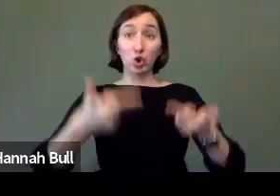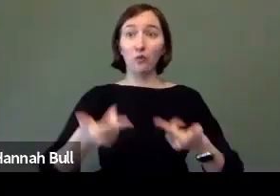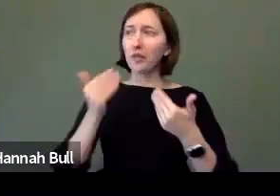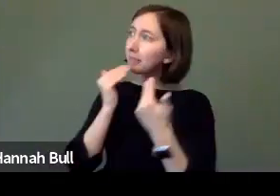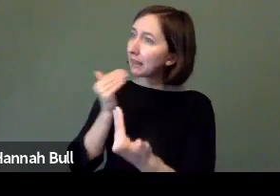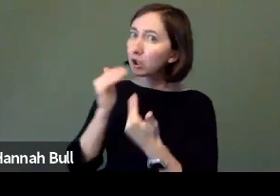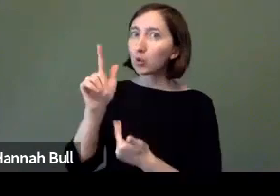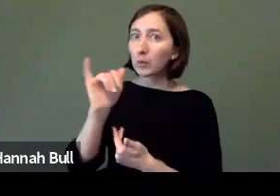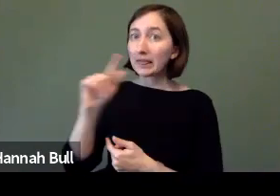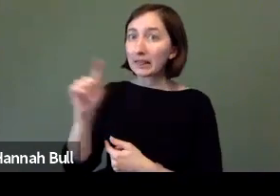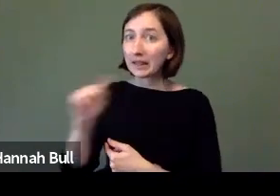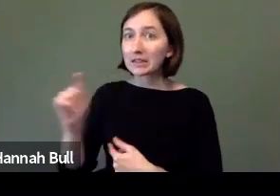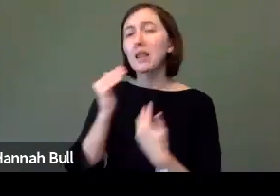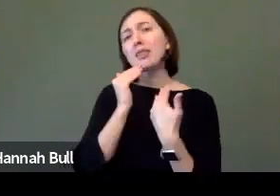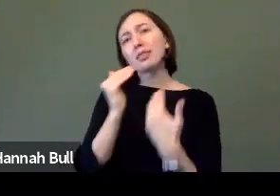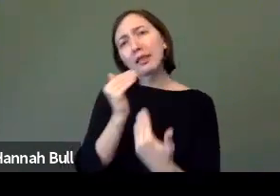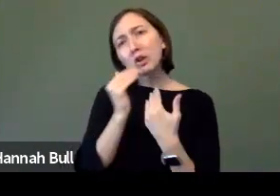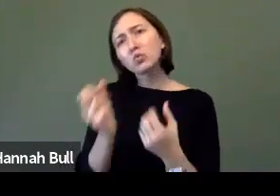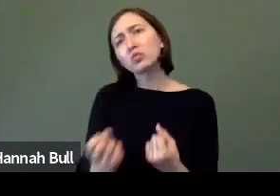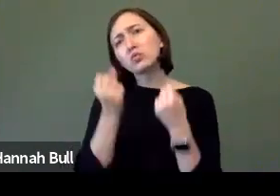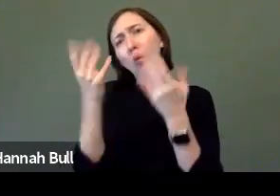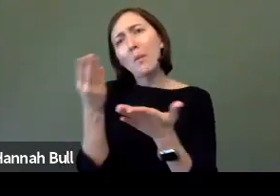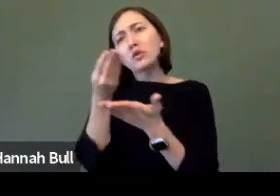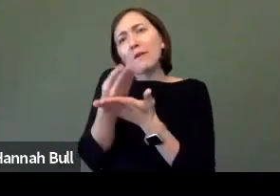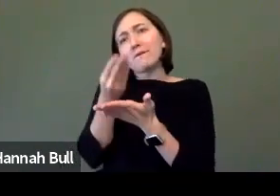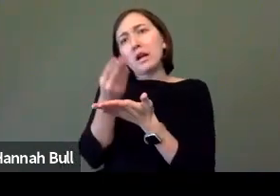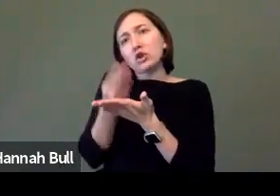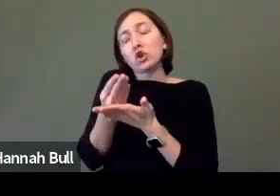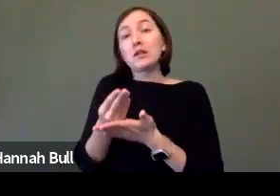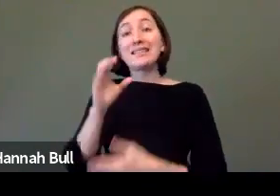A huge thank you to our funder. The CDC Foundation is the whole reason